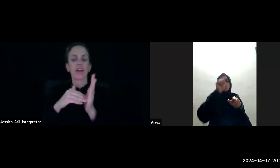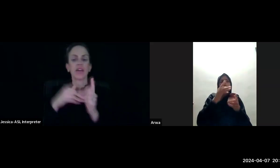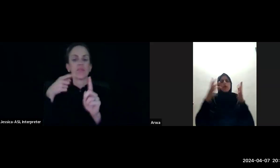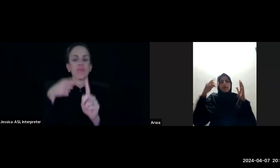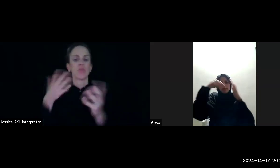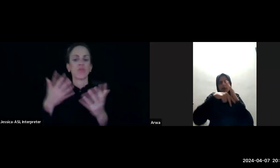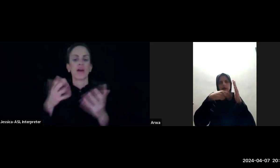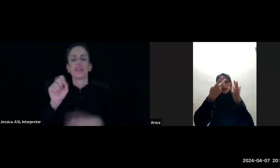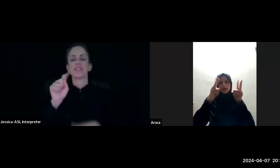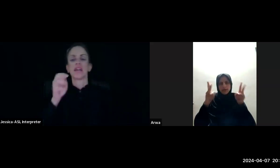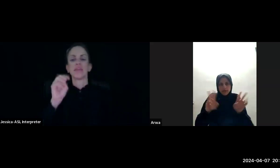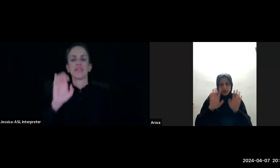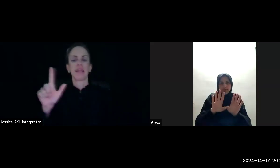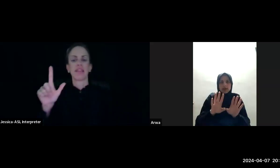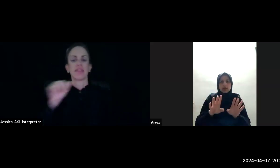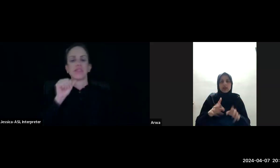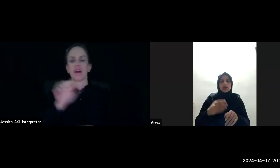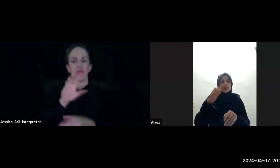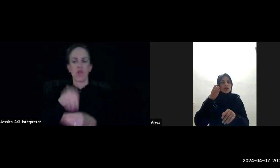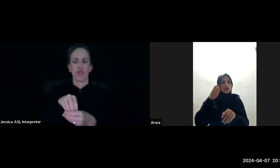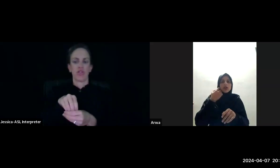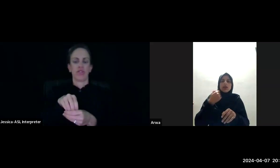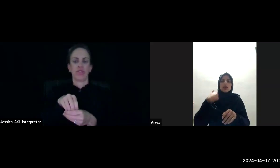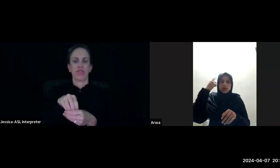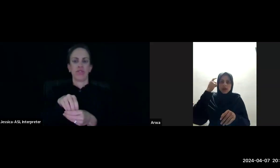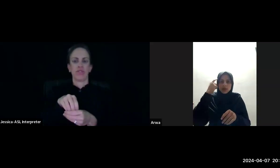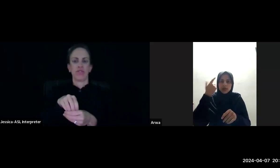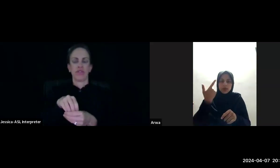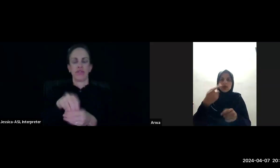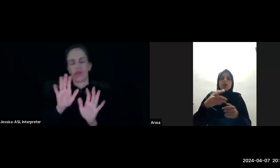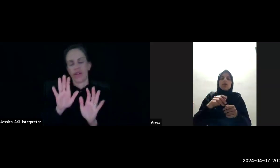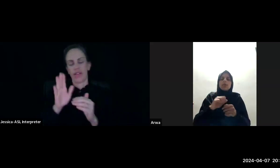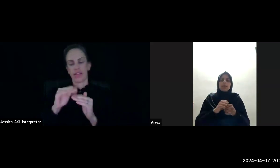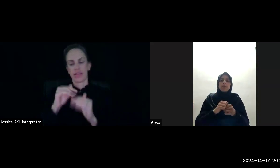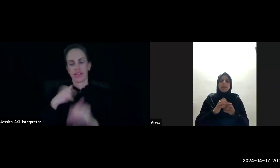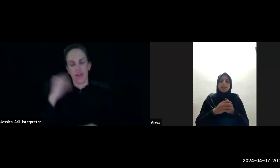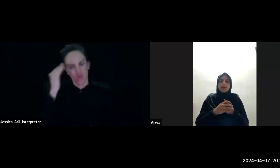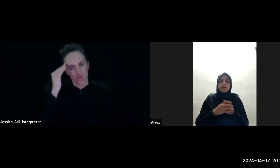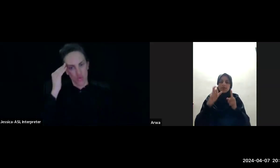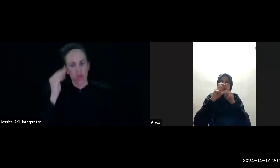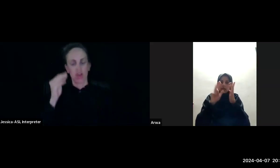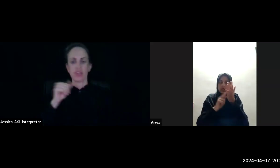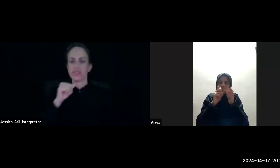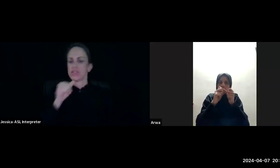not caught up at least to the best of my knowledge like the way DNA intervention particularly gene